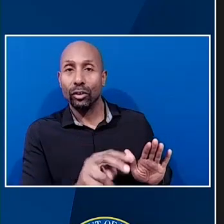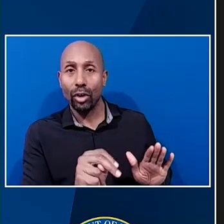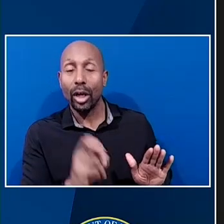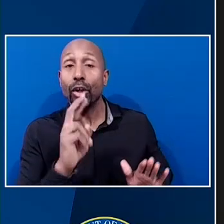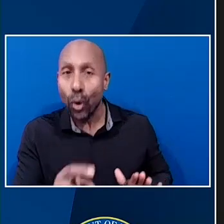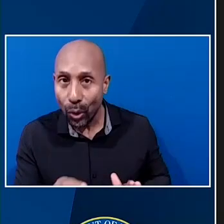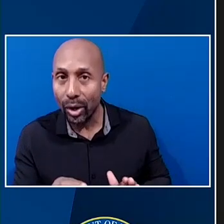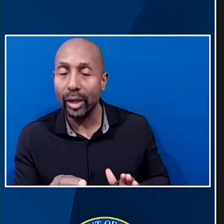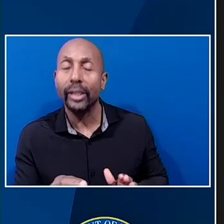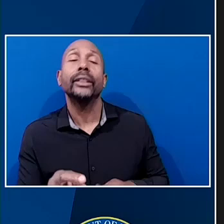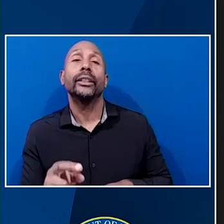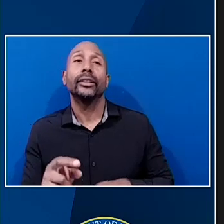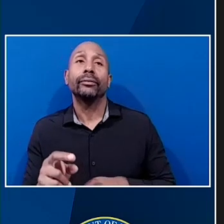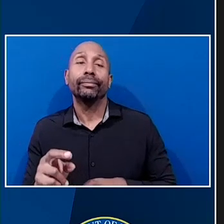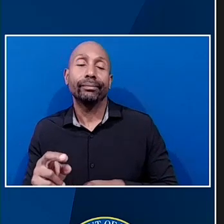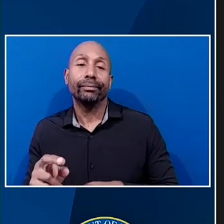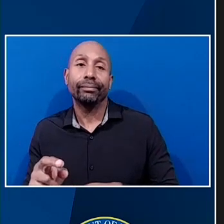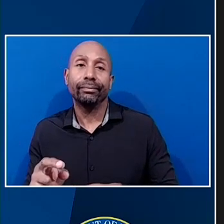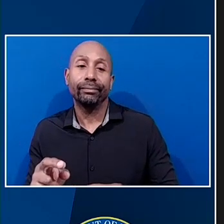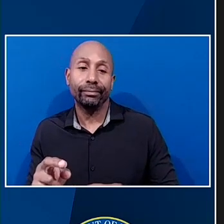In that case, we'll take a quick temperature check on this one.